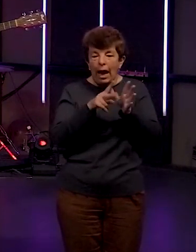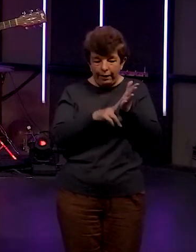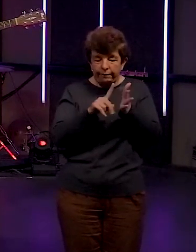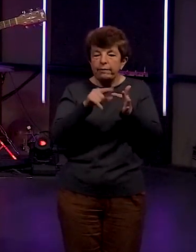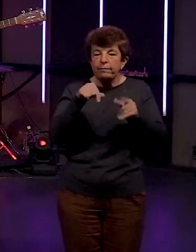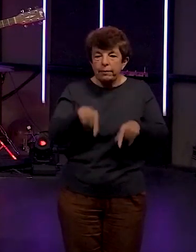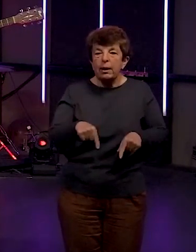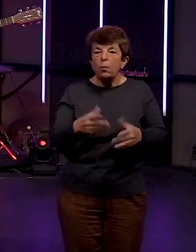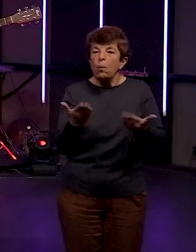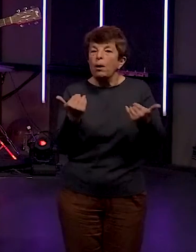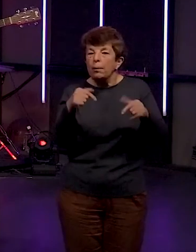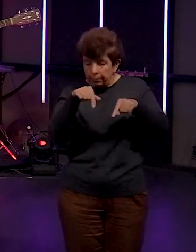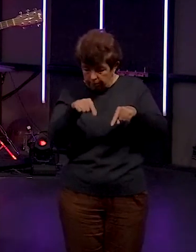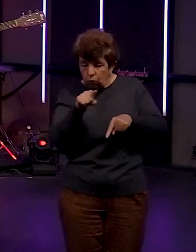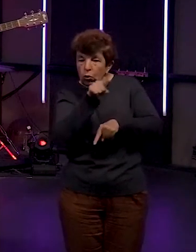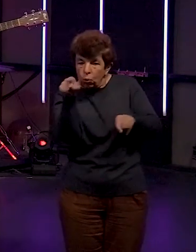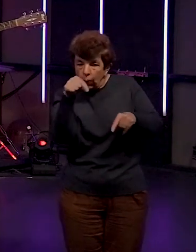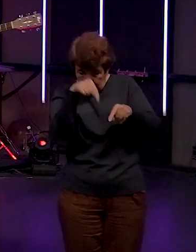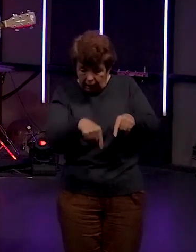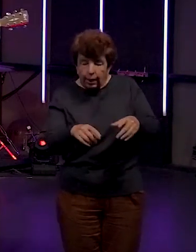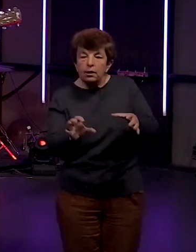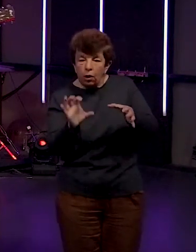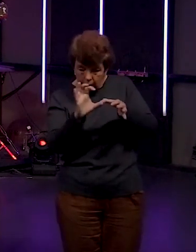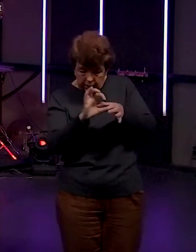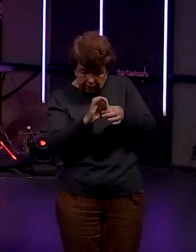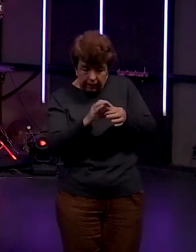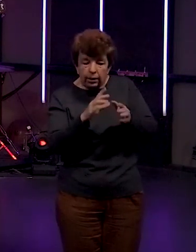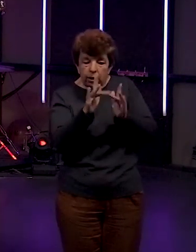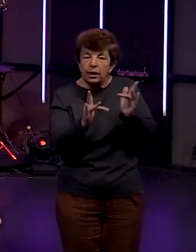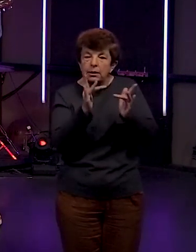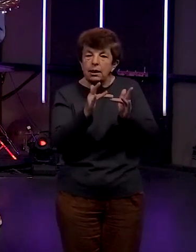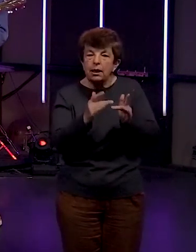to be able to welcome you to our online service this morning! Whether you're a